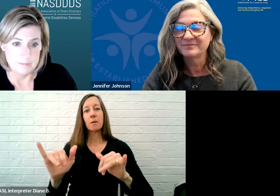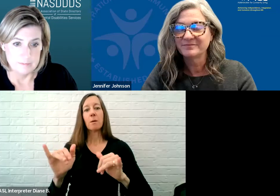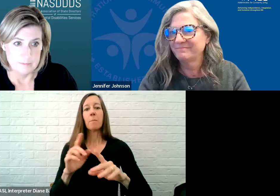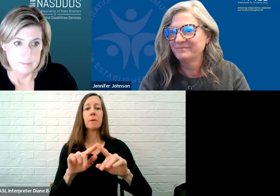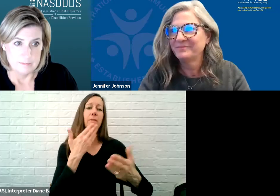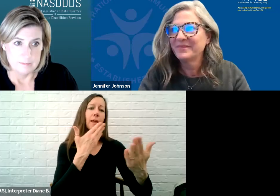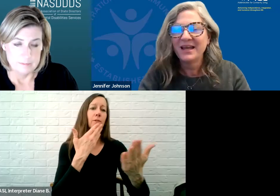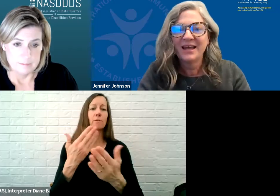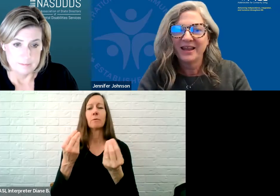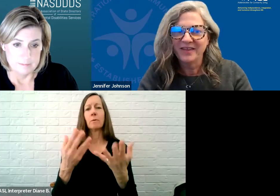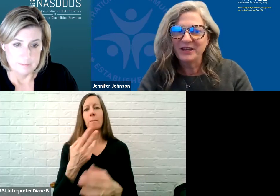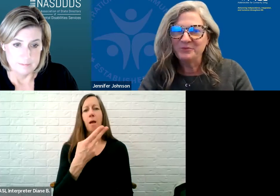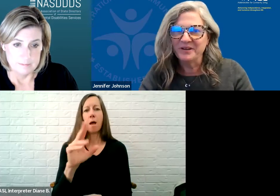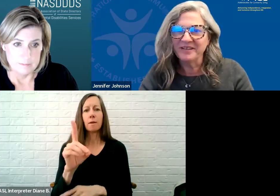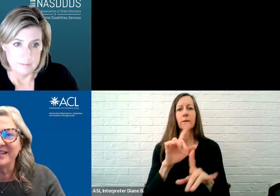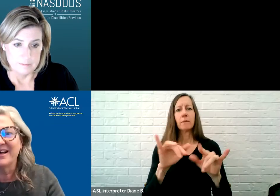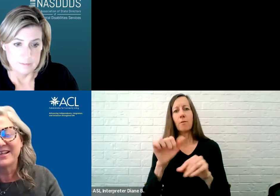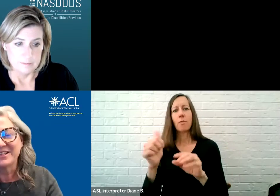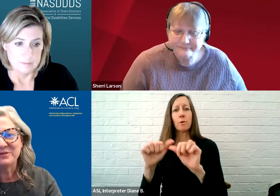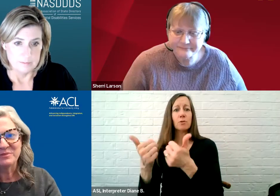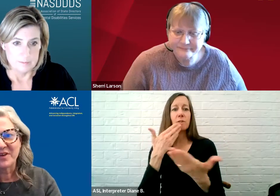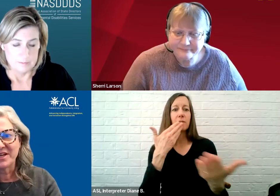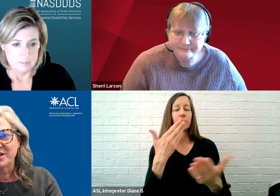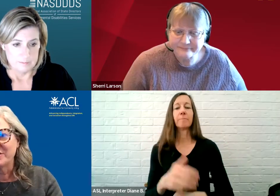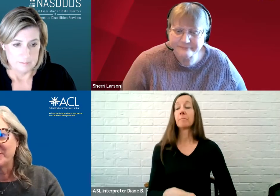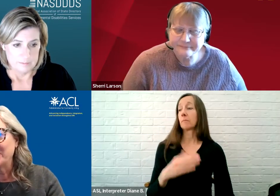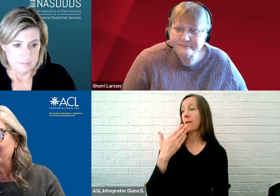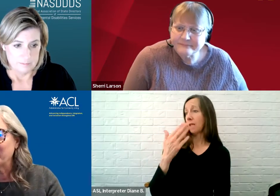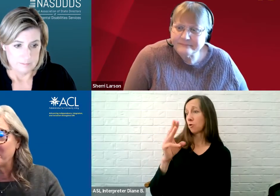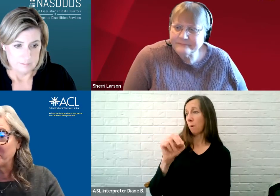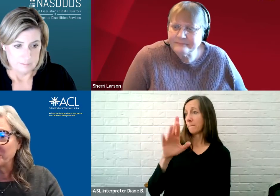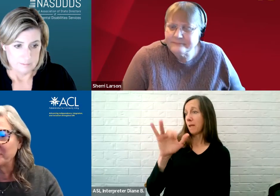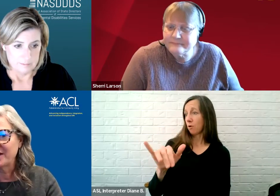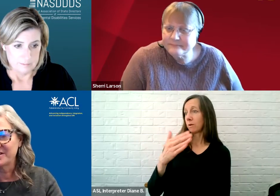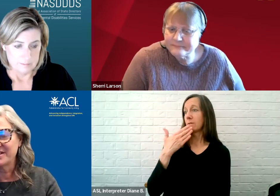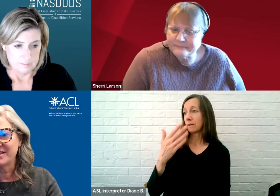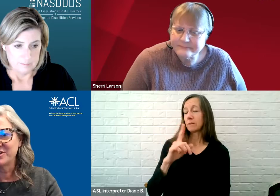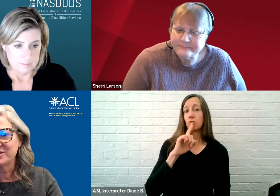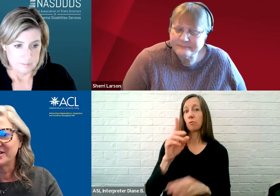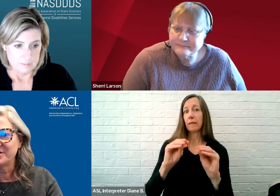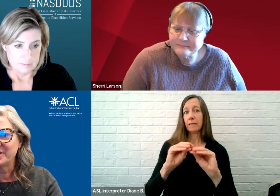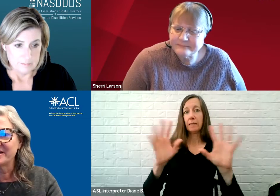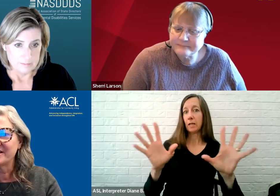Thank you, Mary. You really provided a very clear overview of housing issues in the Us.